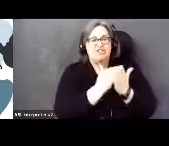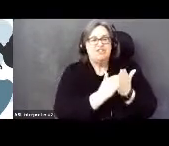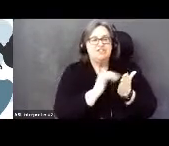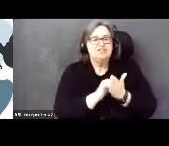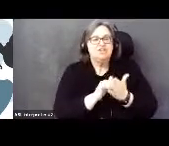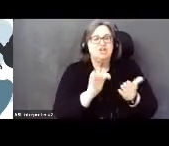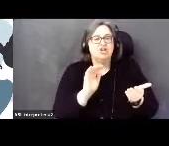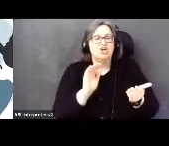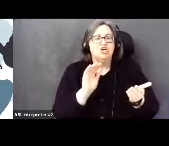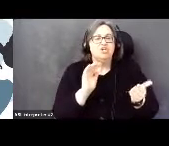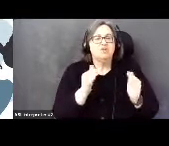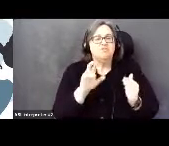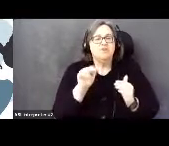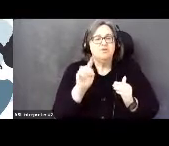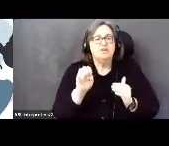rate index. If you'll do to the next